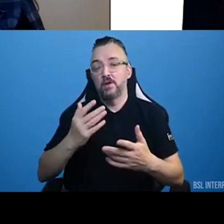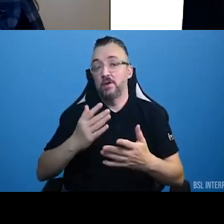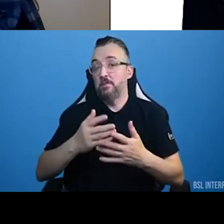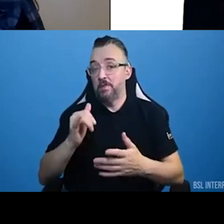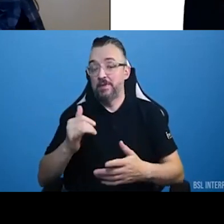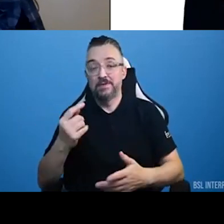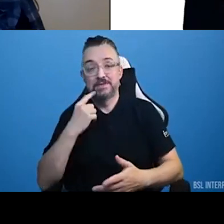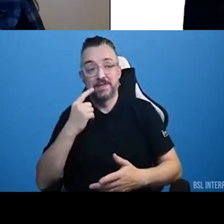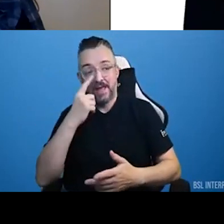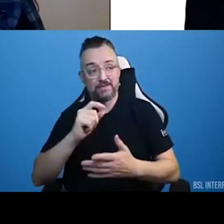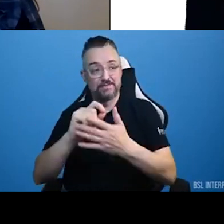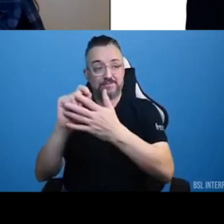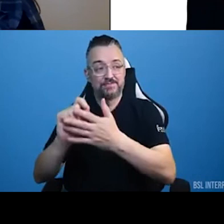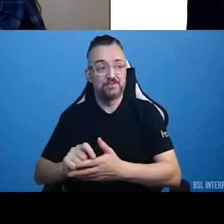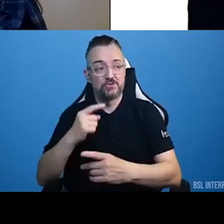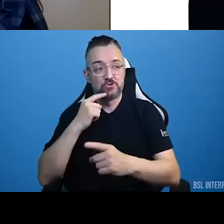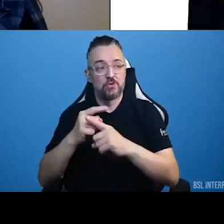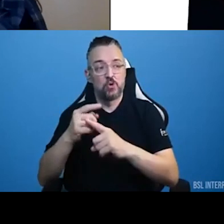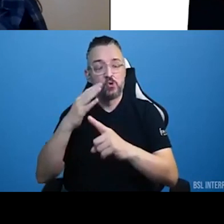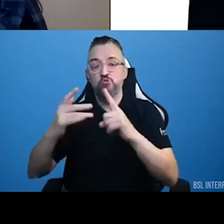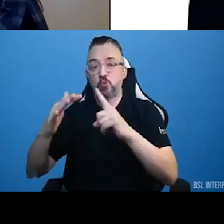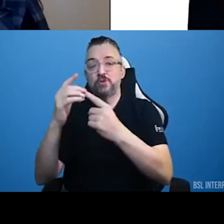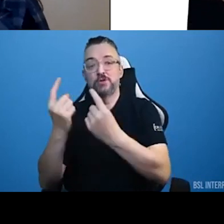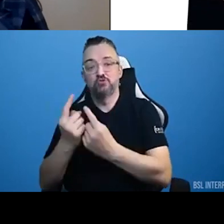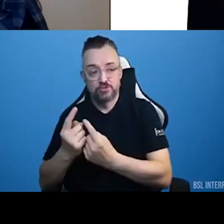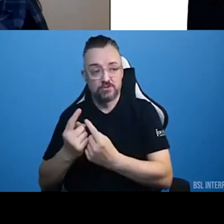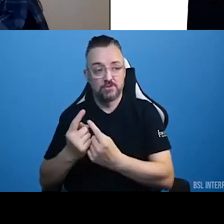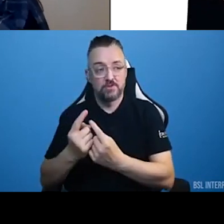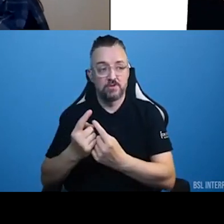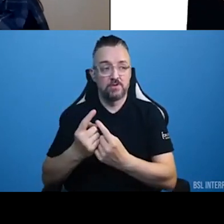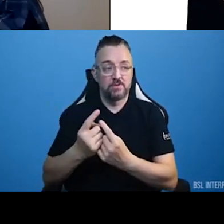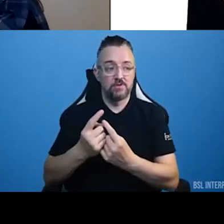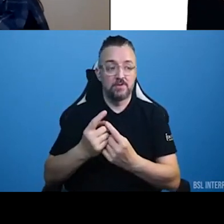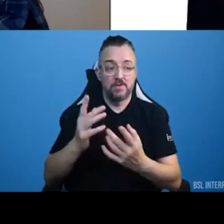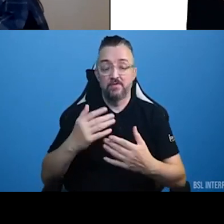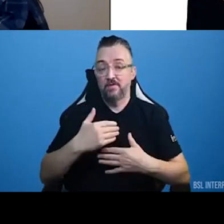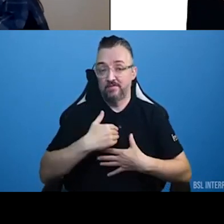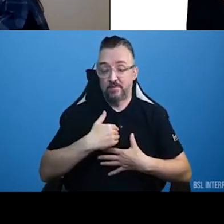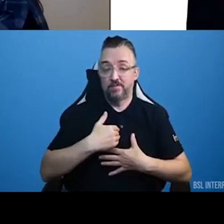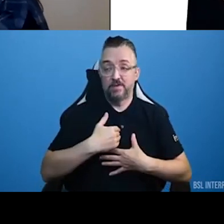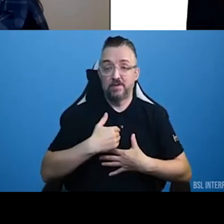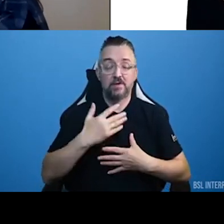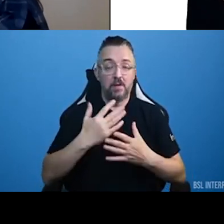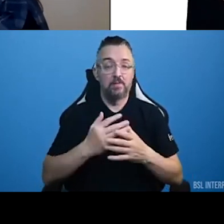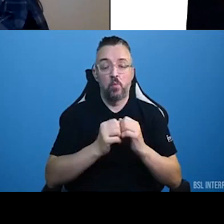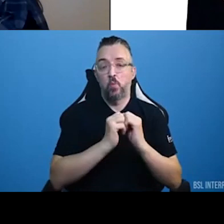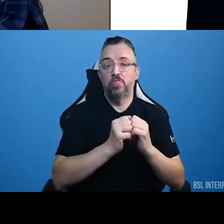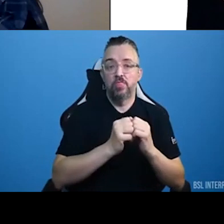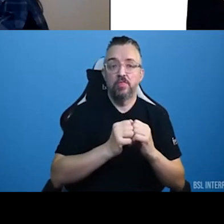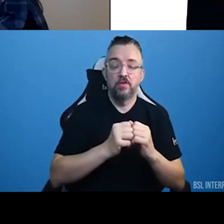like loads about social issues and stuff like that, but then I think it's, for me at least, it was worth it like going to all these sort of mass timber events